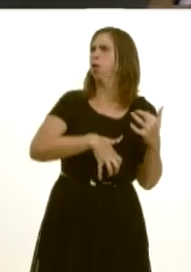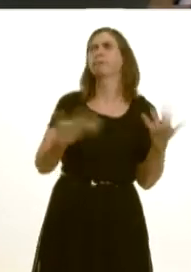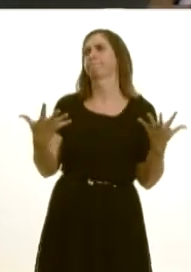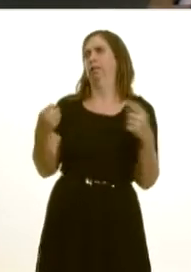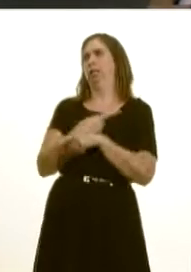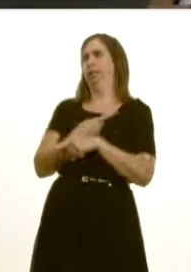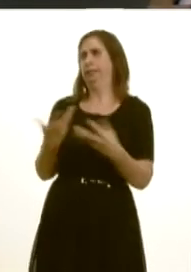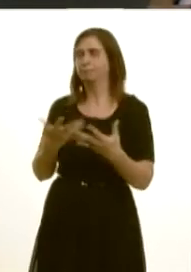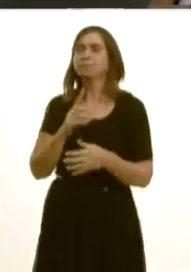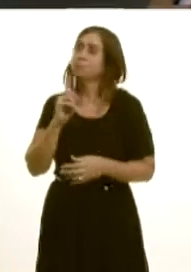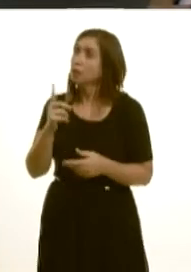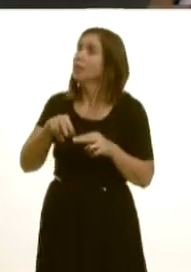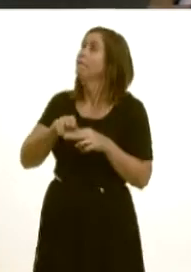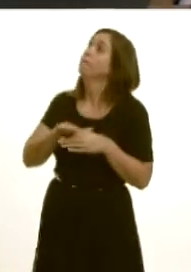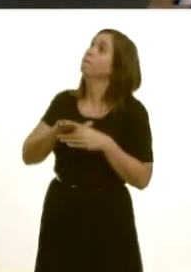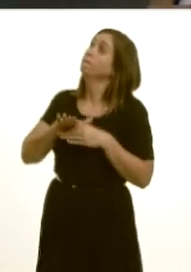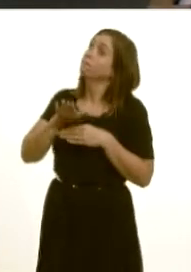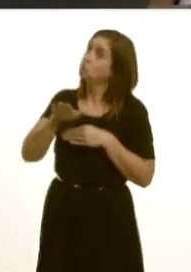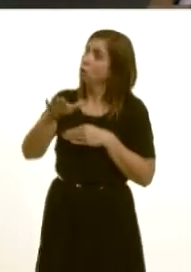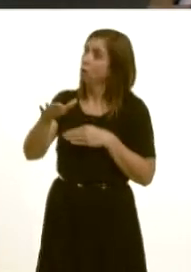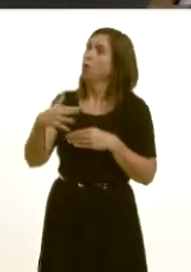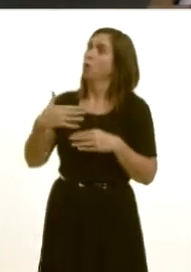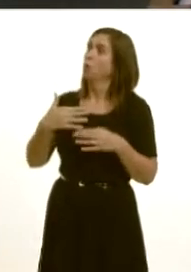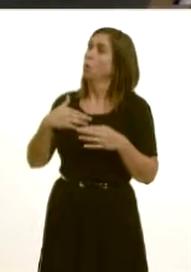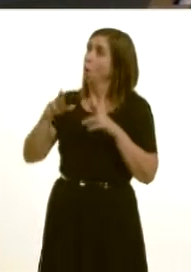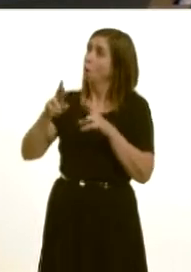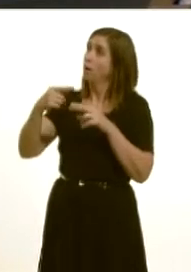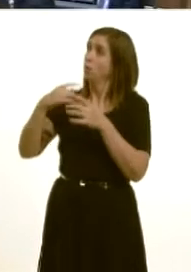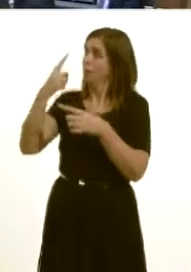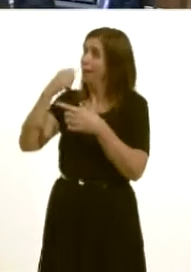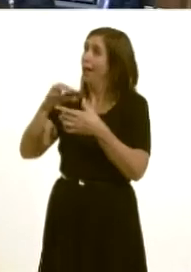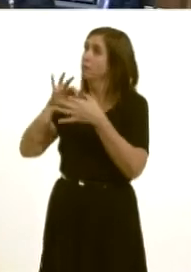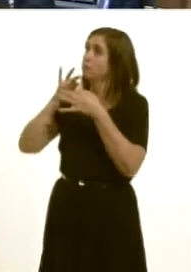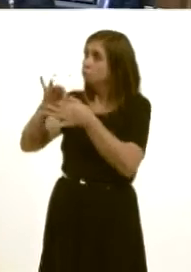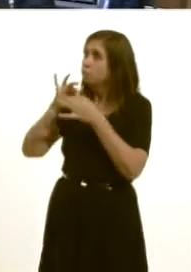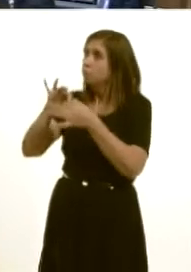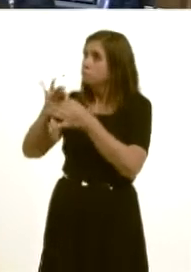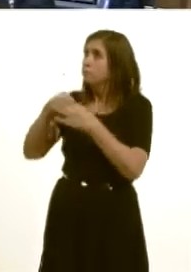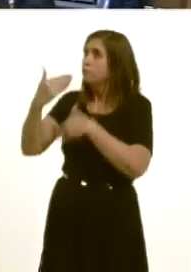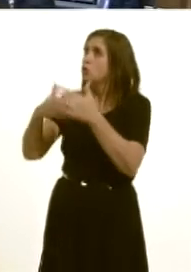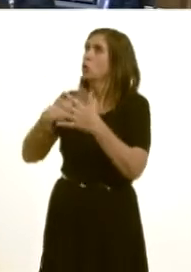sure that, in the future, we get to the place that both the BMA and we want to be in. That is, of course, an ever-strengthening Welsh health service.